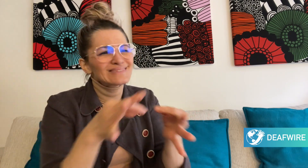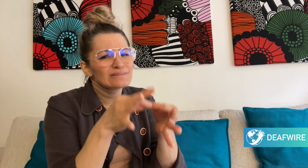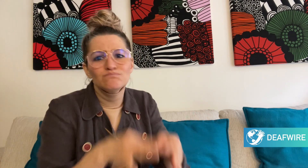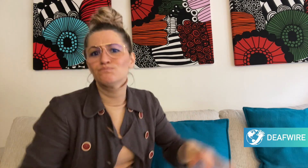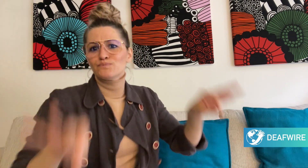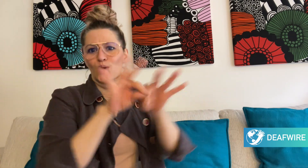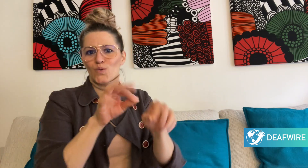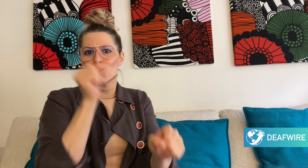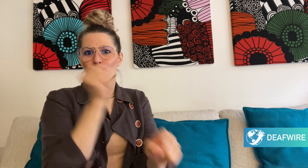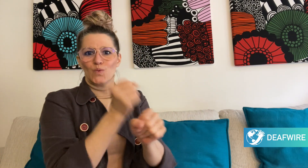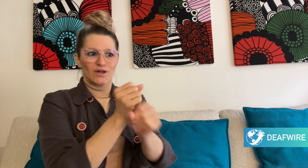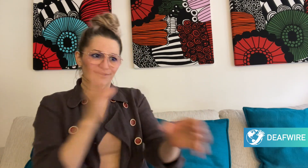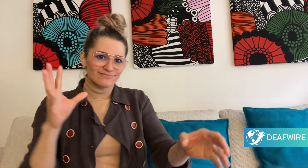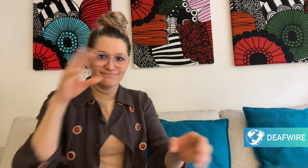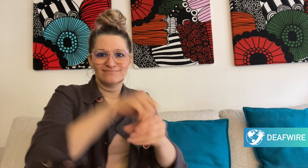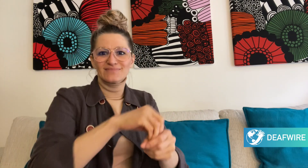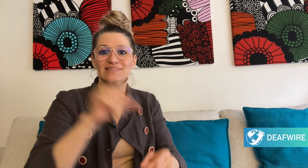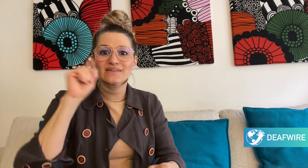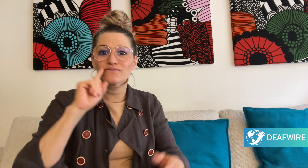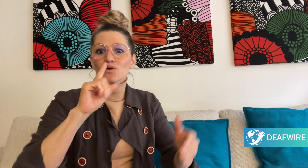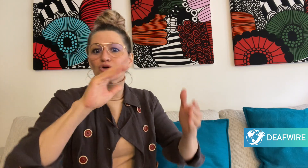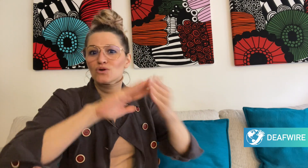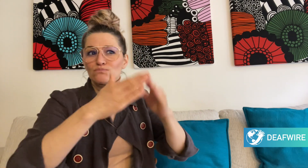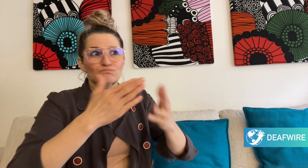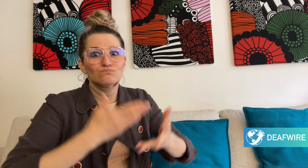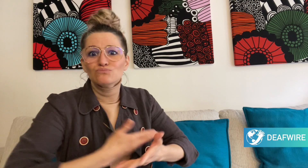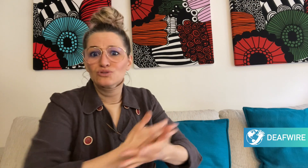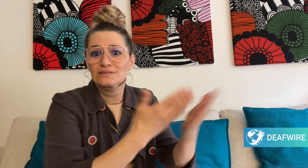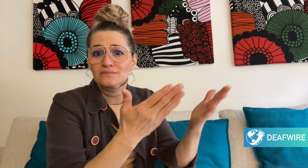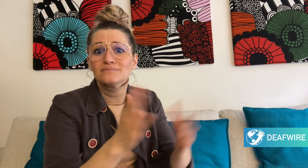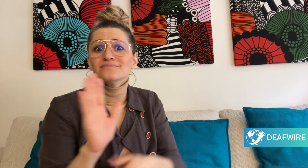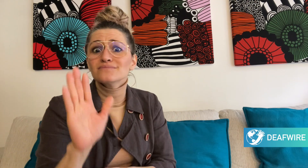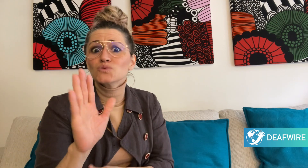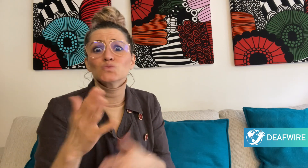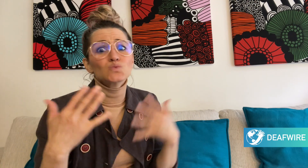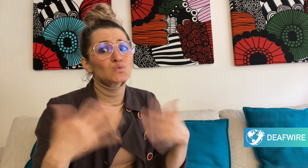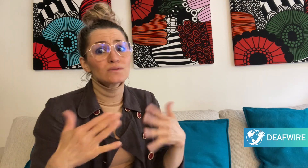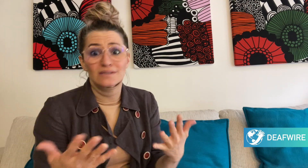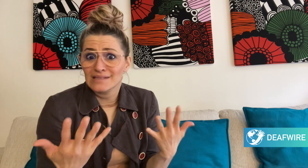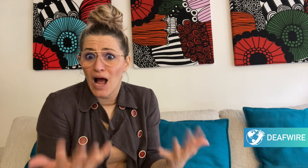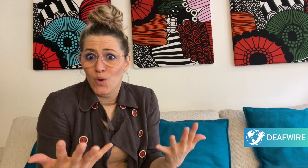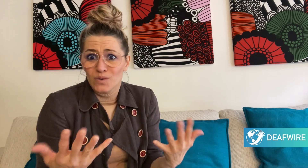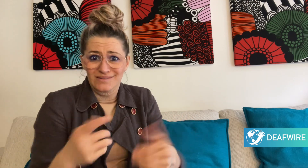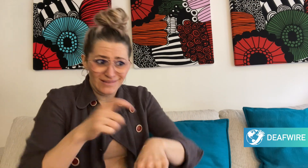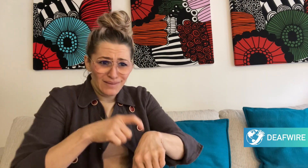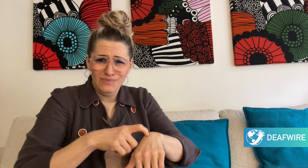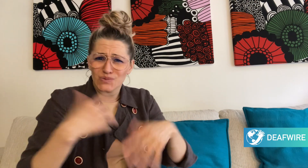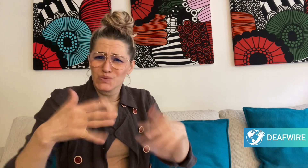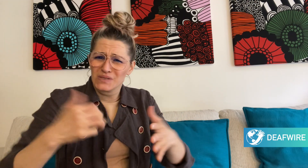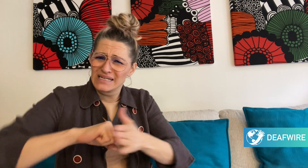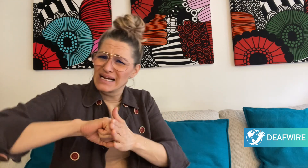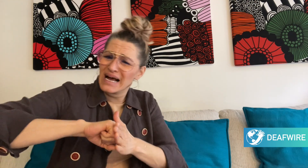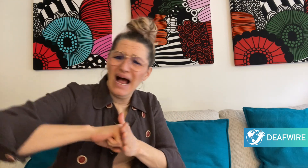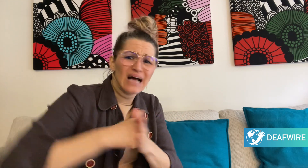an important role in the Deaf community, especially during